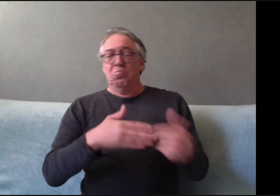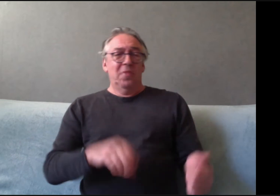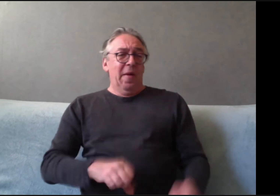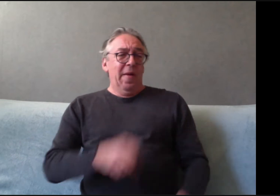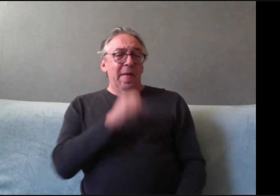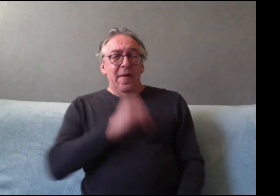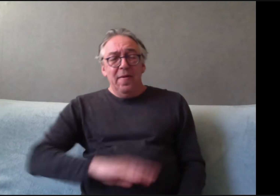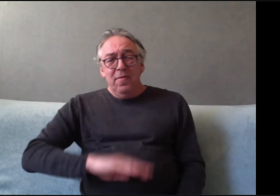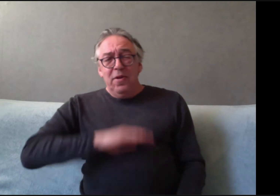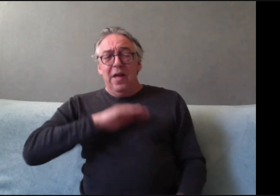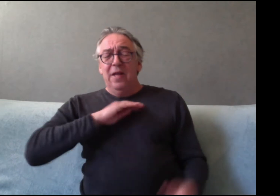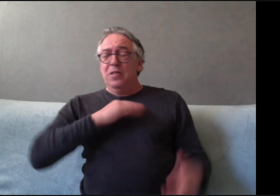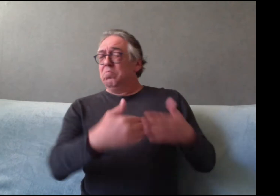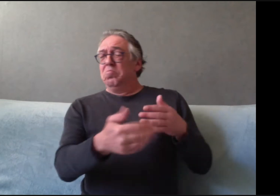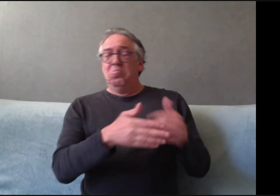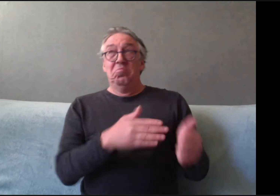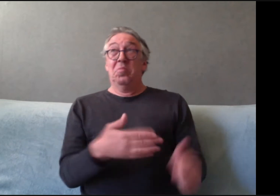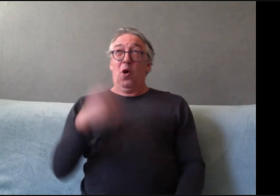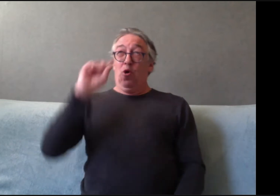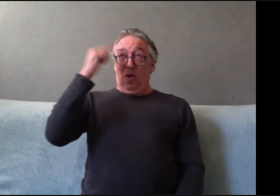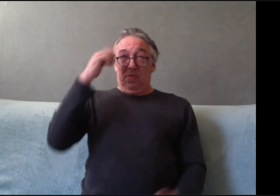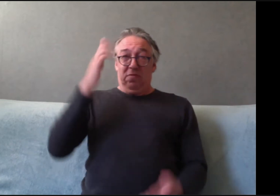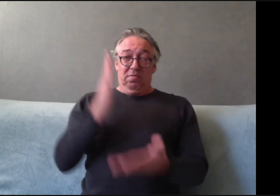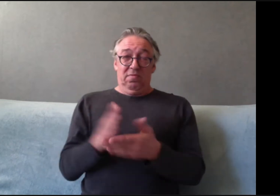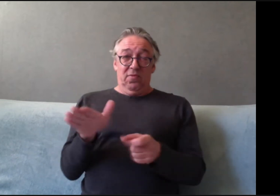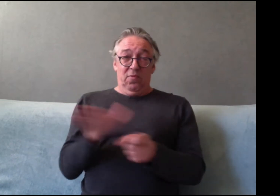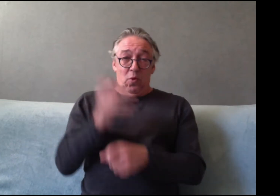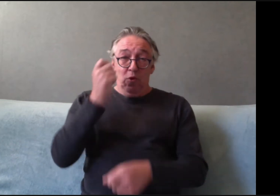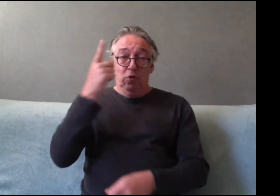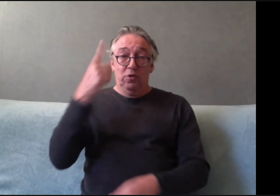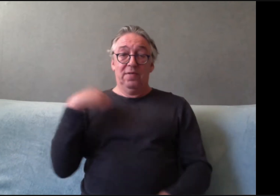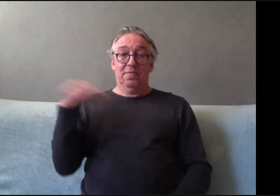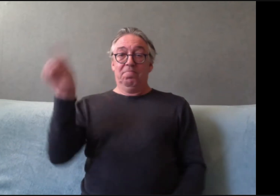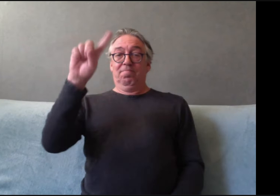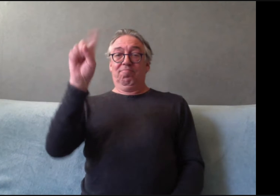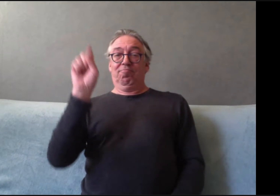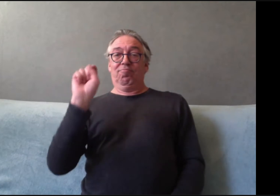My last comment is connected with what I said earlier,